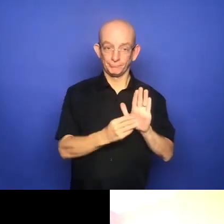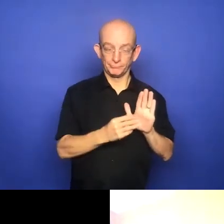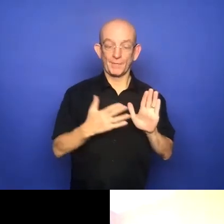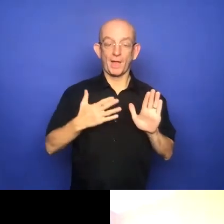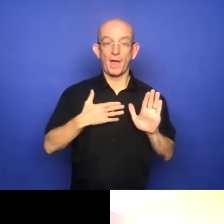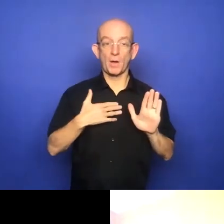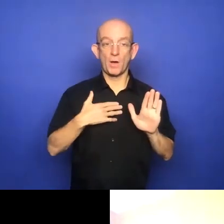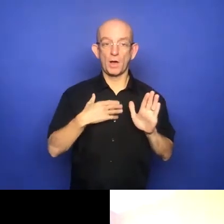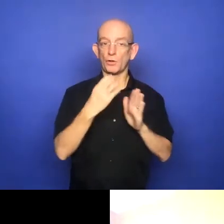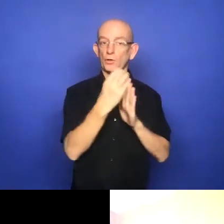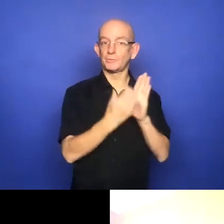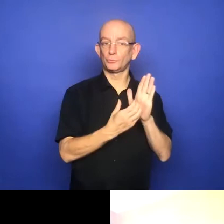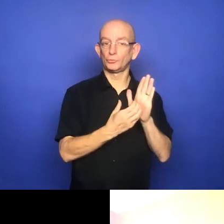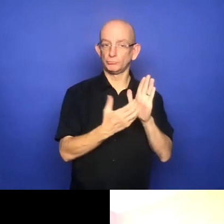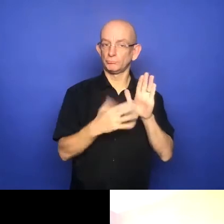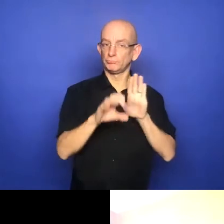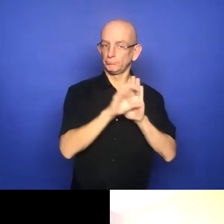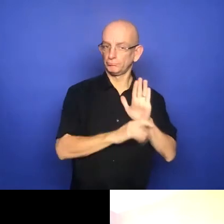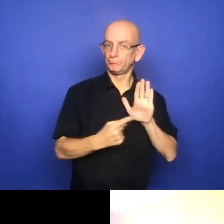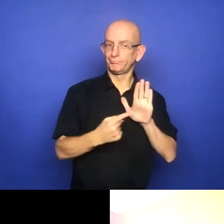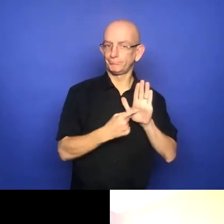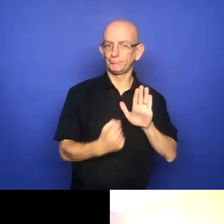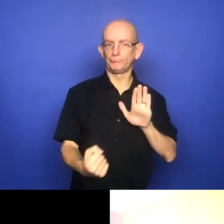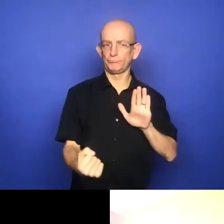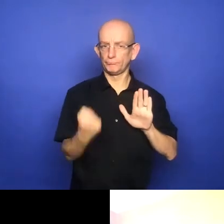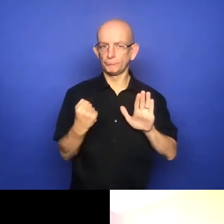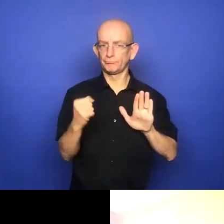Government to involve citizens